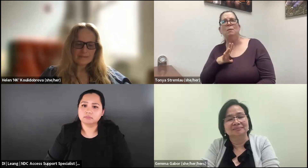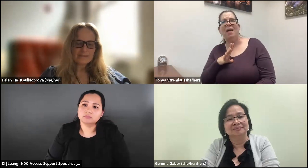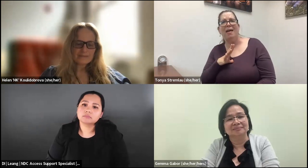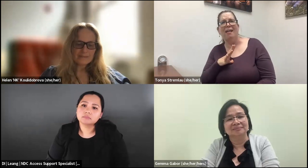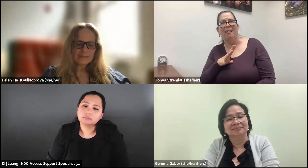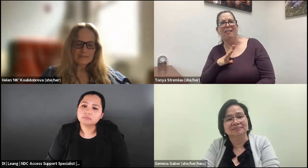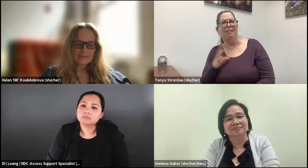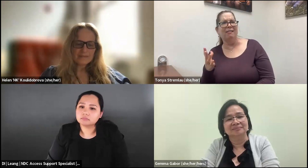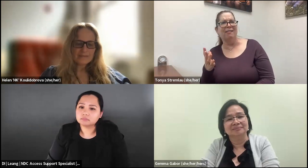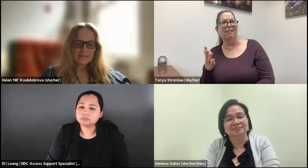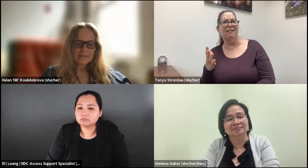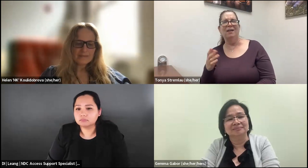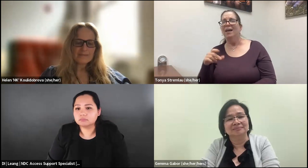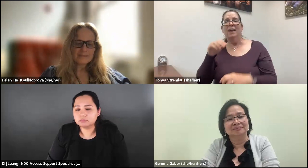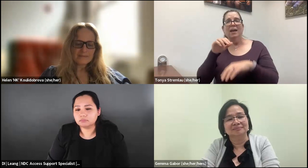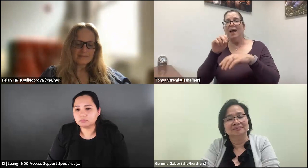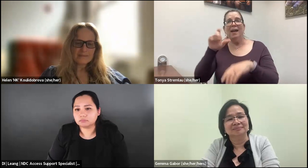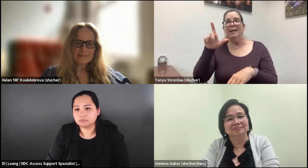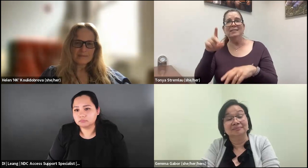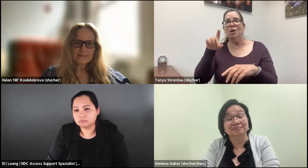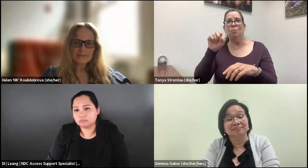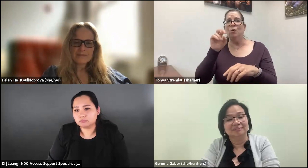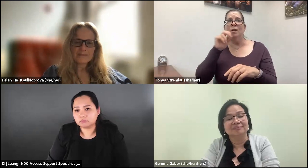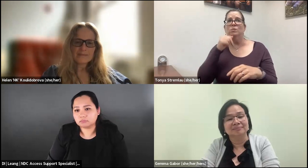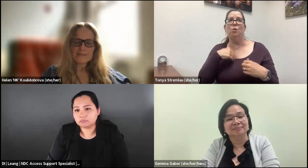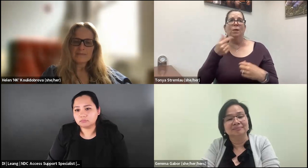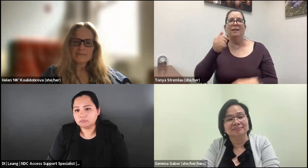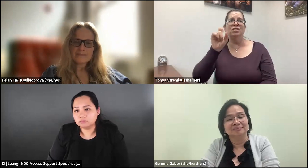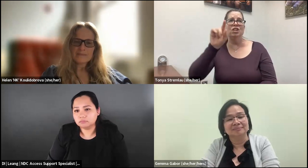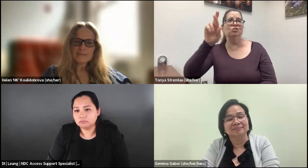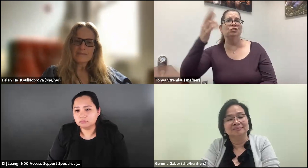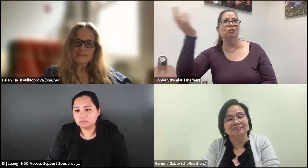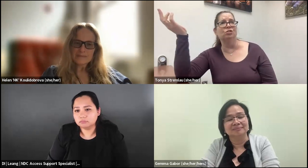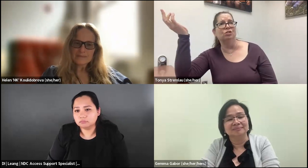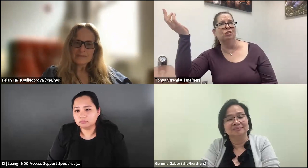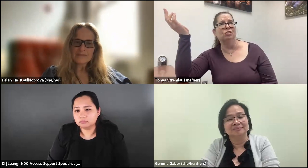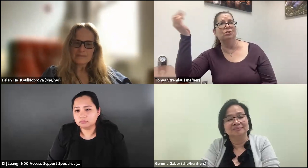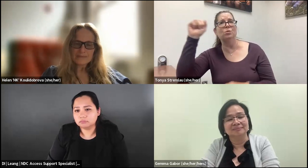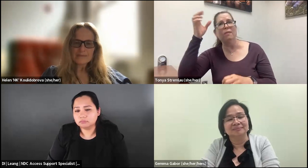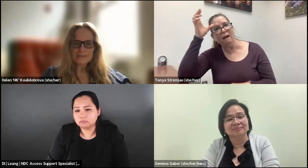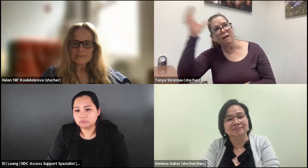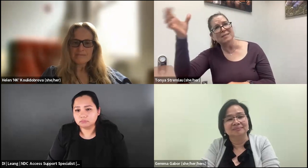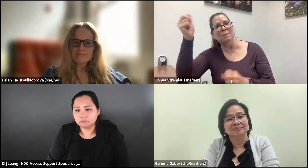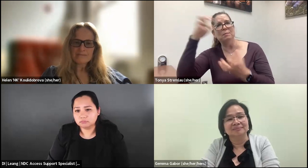And they use the female pronoun, her, well, because in ASL,